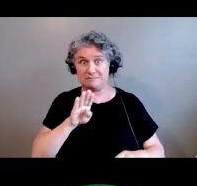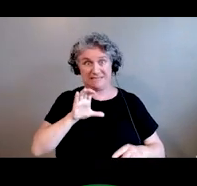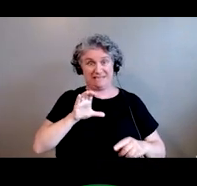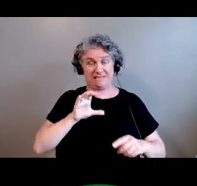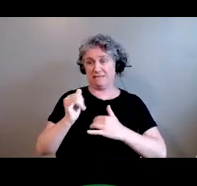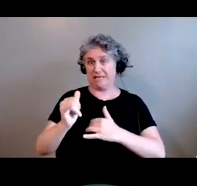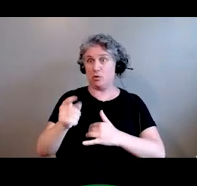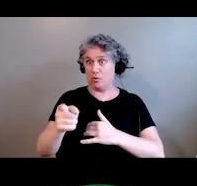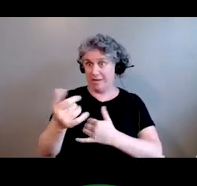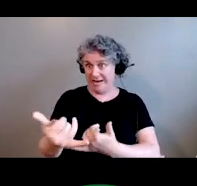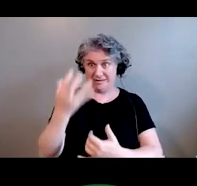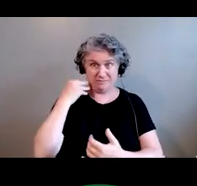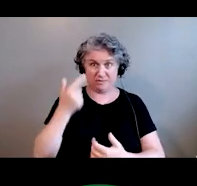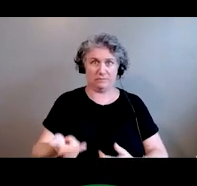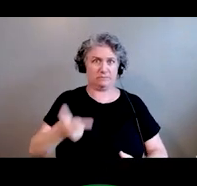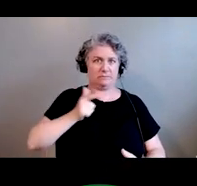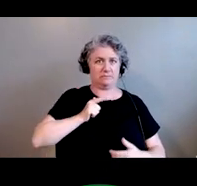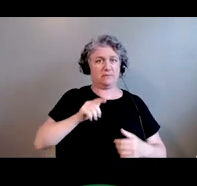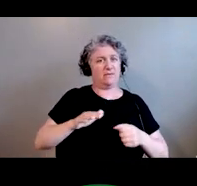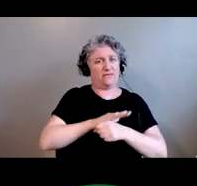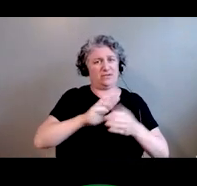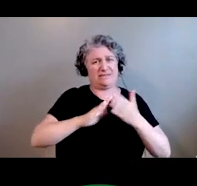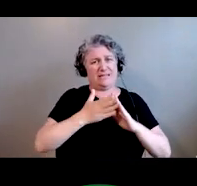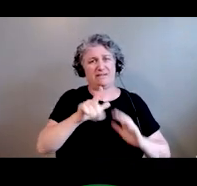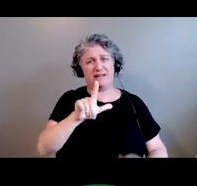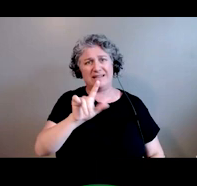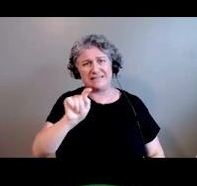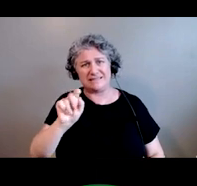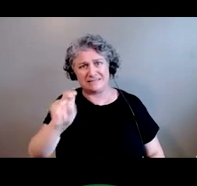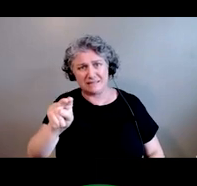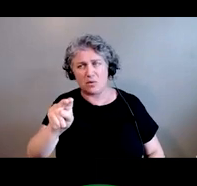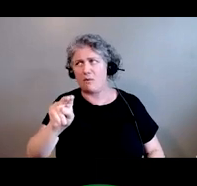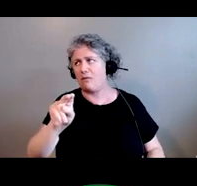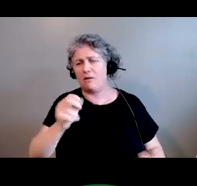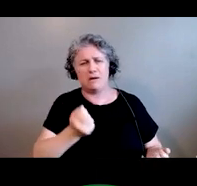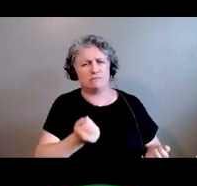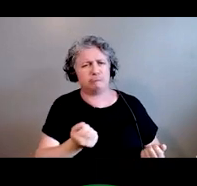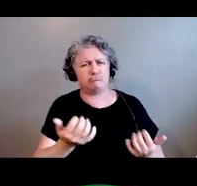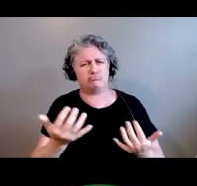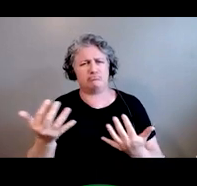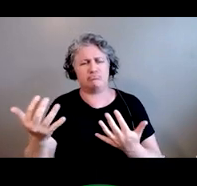burned and it was just a few months later that Abbotsford was underwater and same river valley.